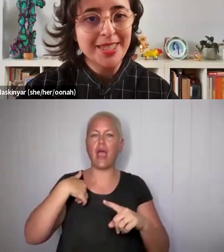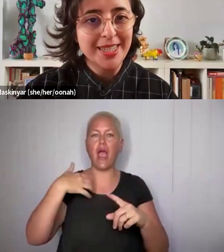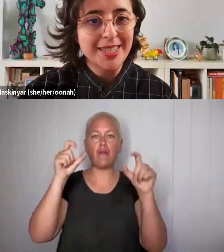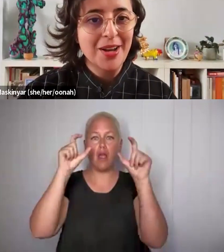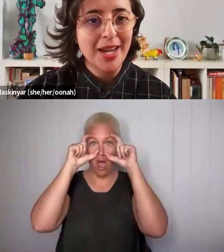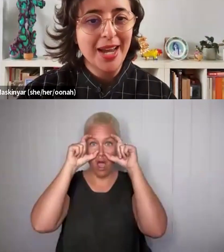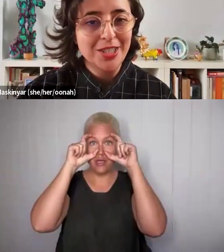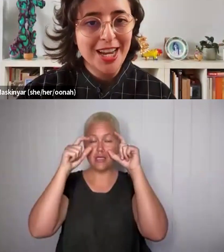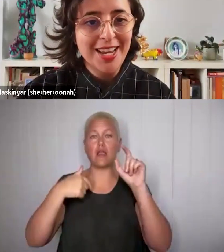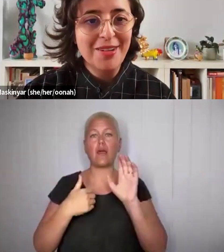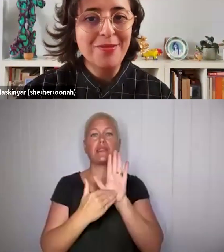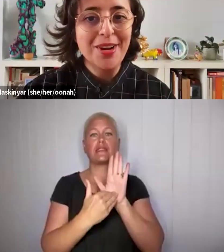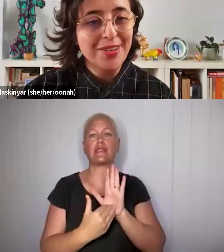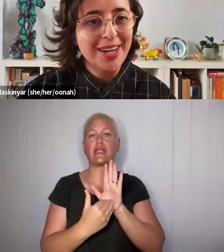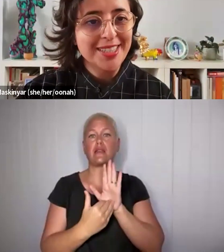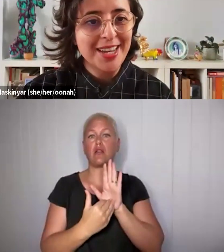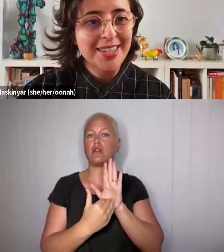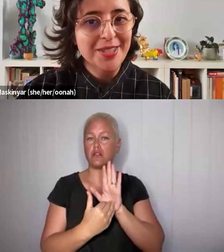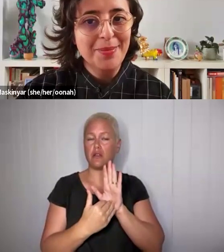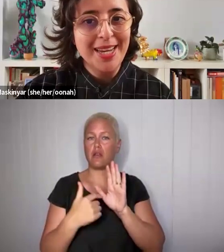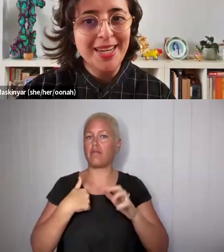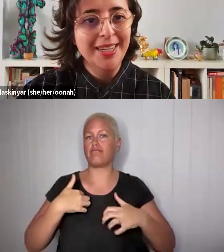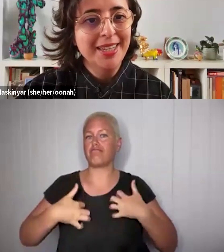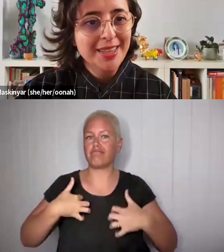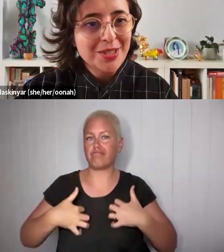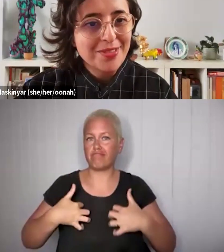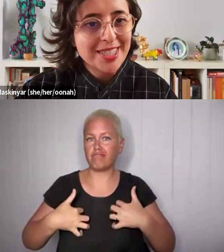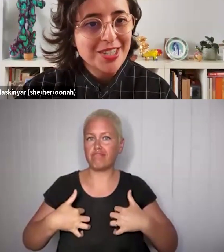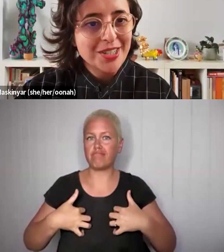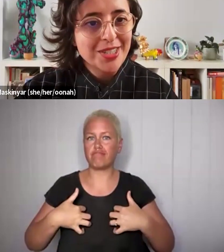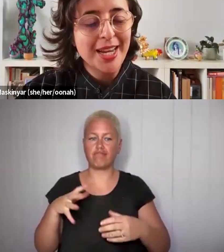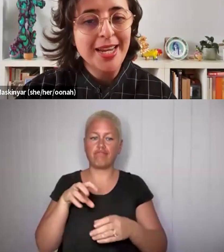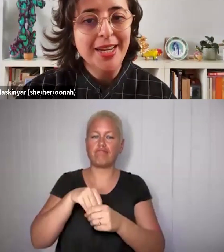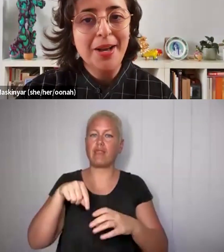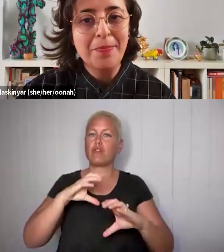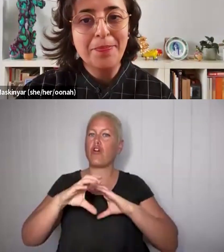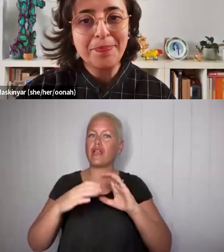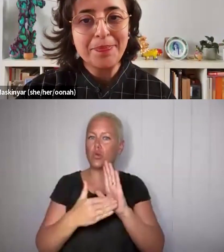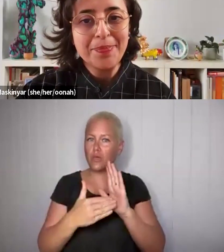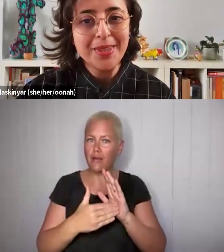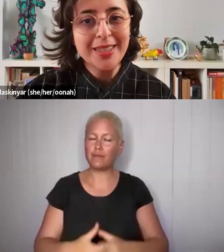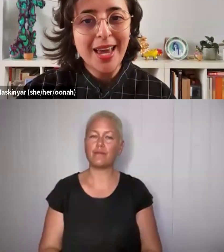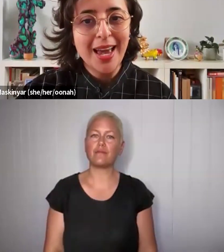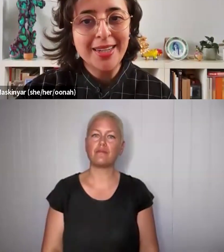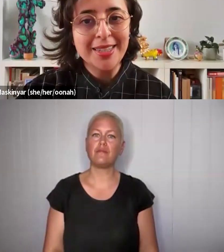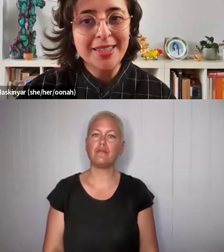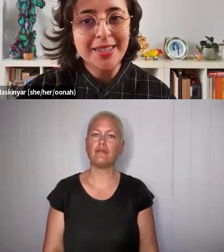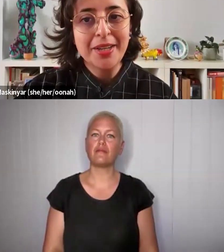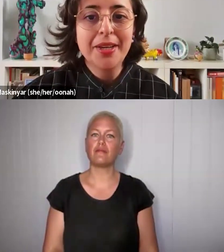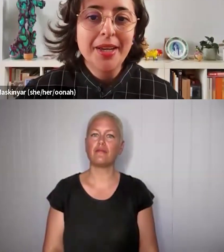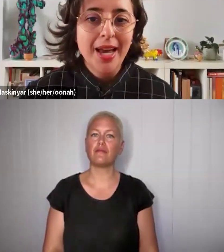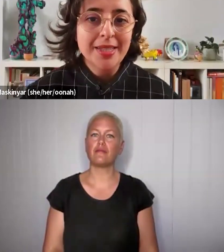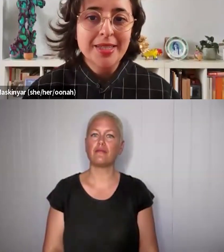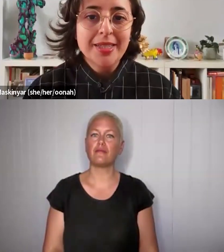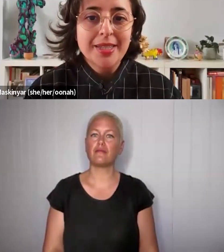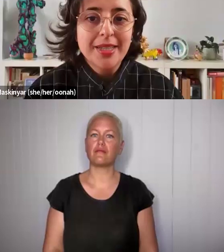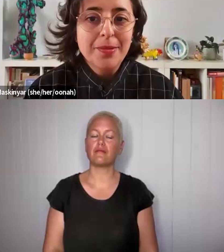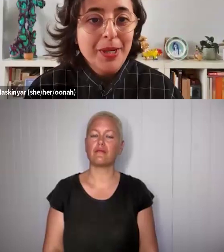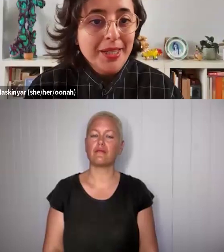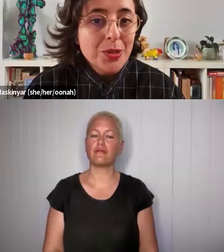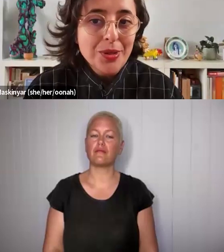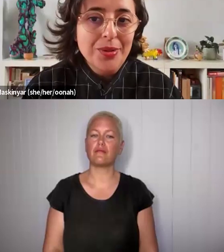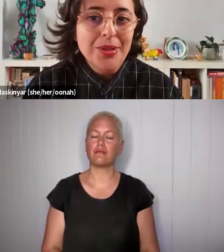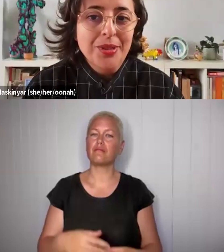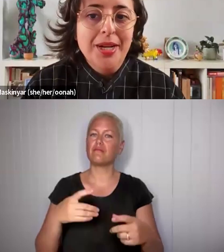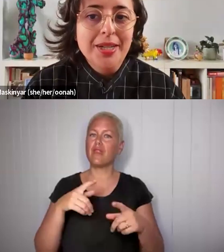sitting down on a chair. I am very excited to be in this conversation today, and as we talk through